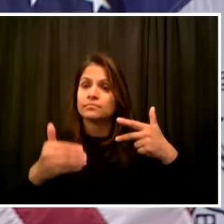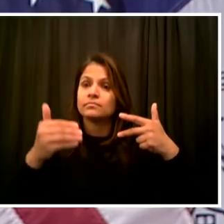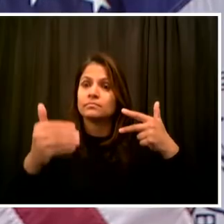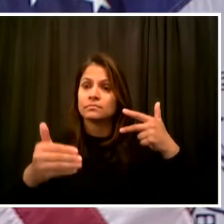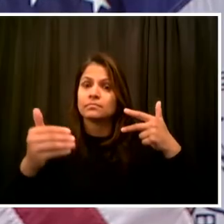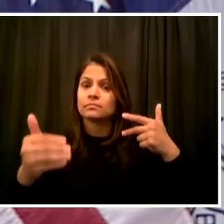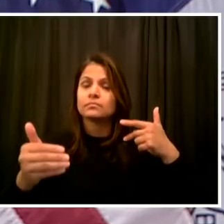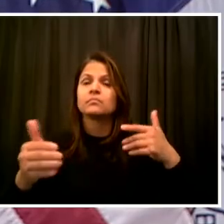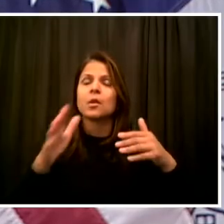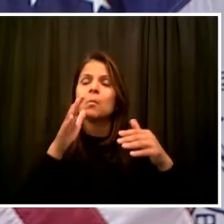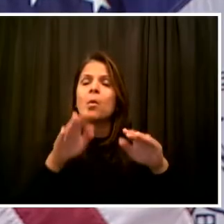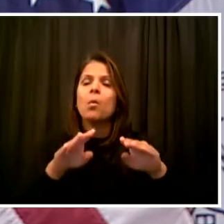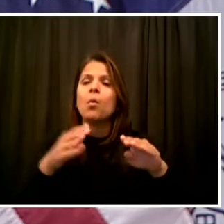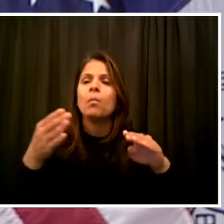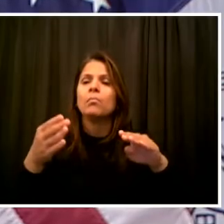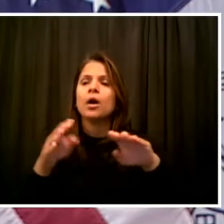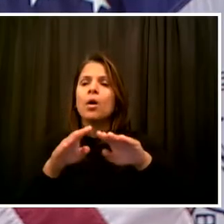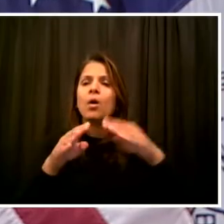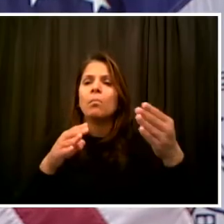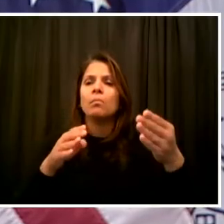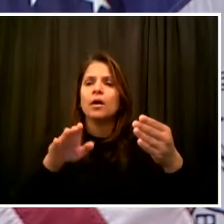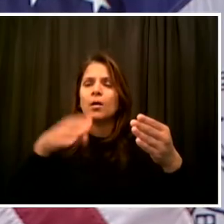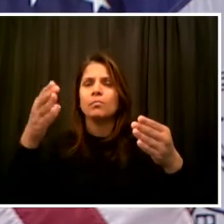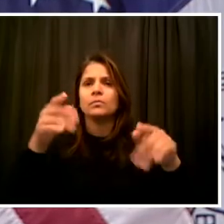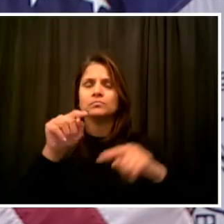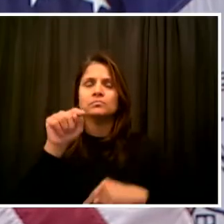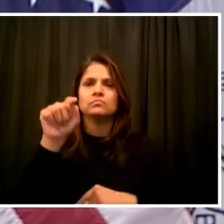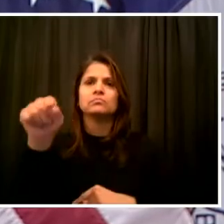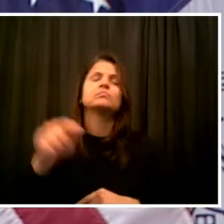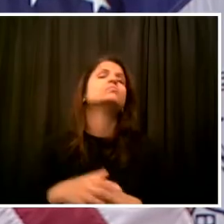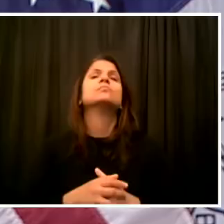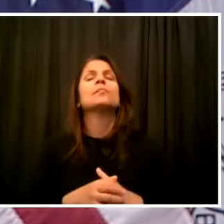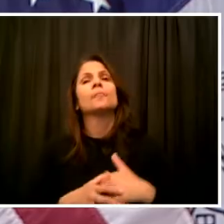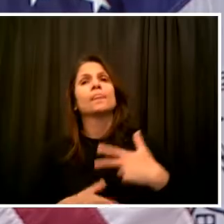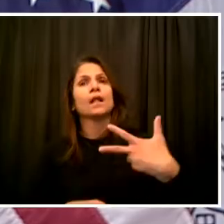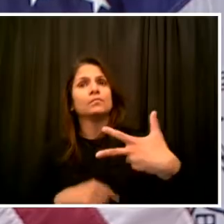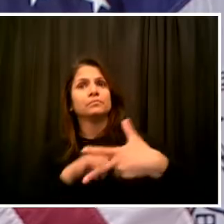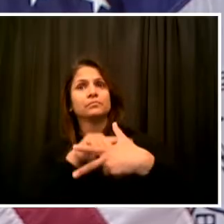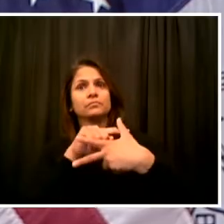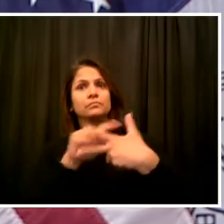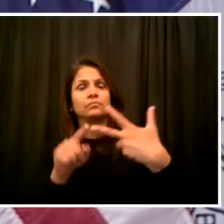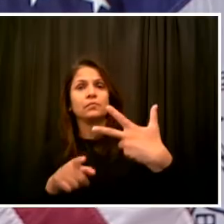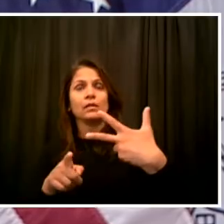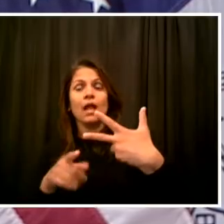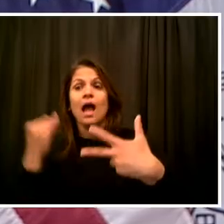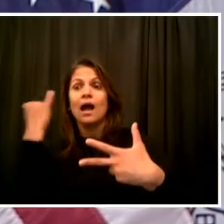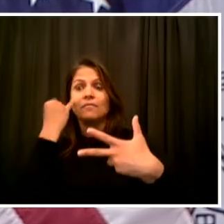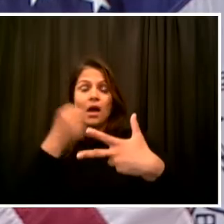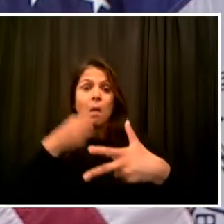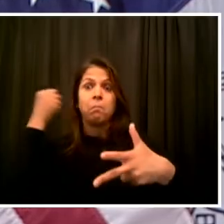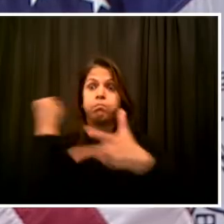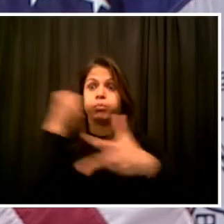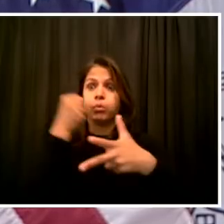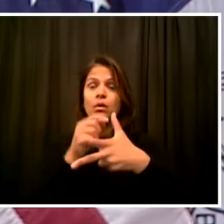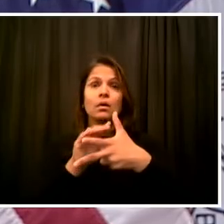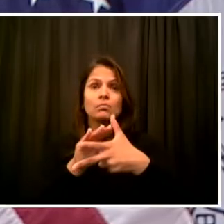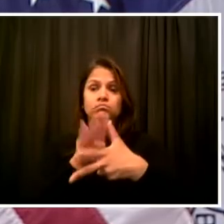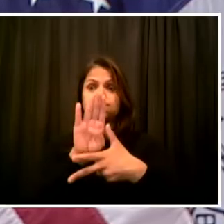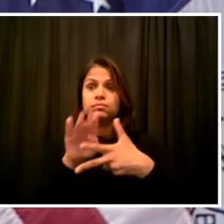INDICATORS ARE GOING IN THE WRONG DIRECTION GAAI, NTHAT'S GOING TO TELL US SOMETHING DIFRA WE'RE GOING TO BE